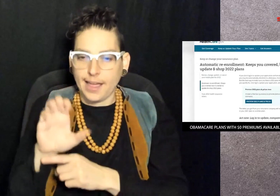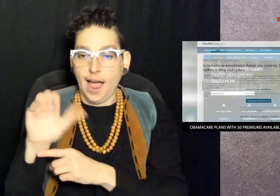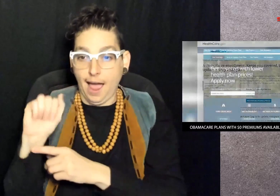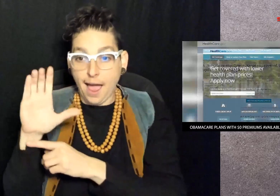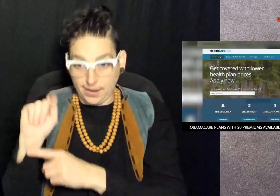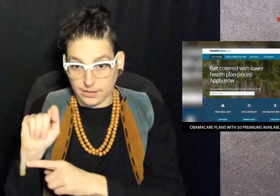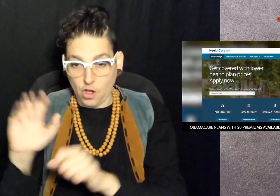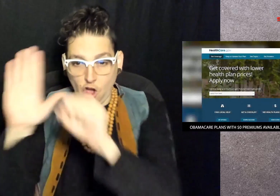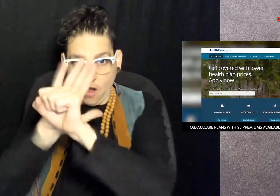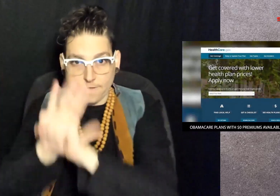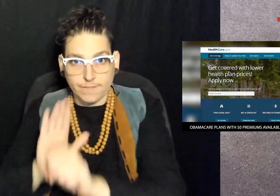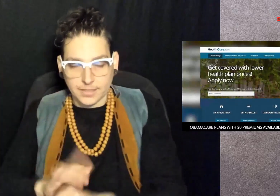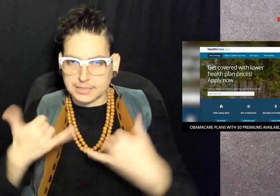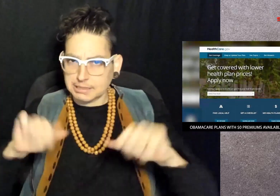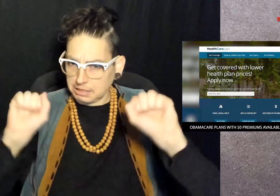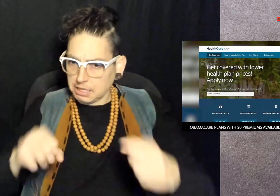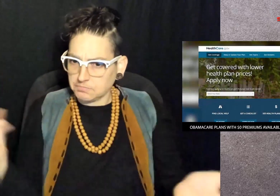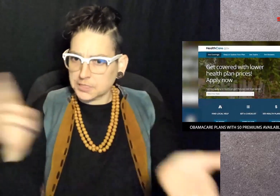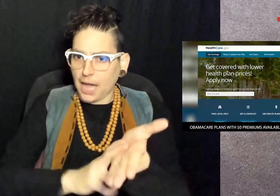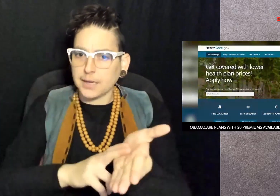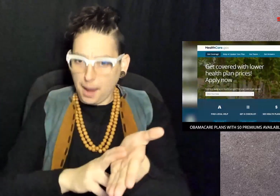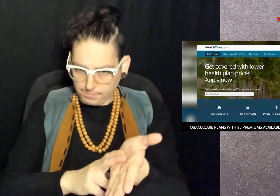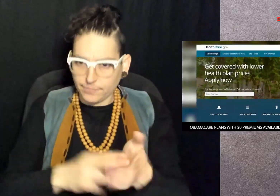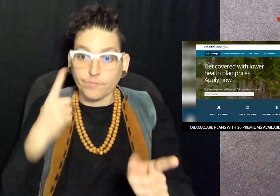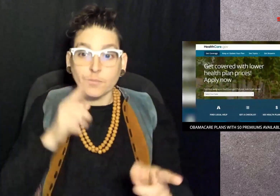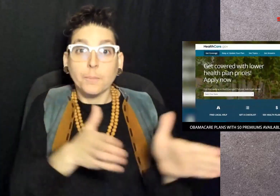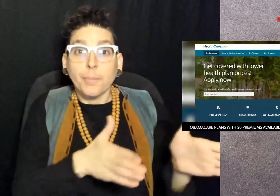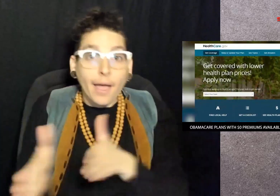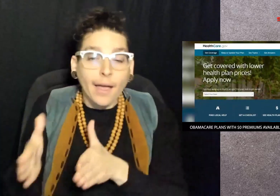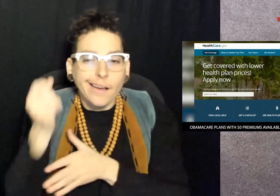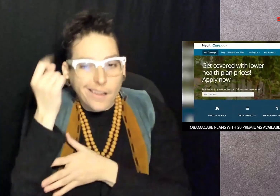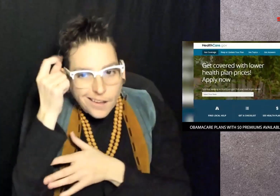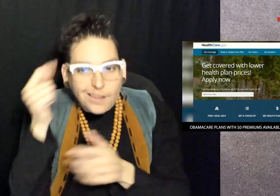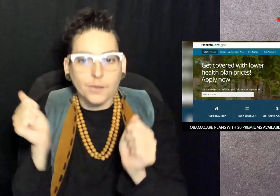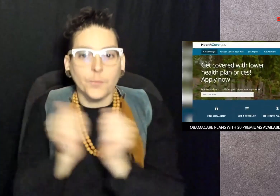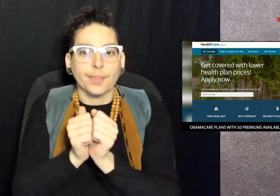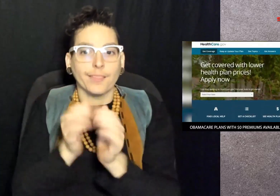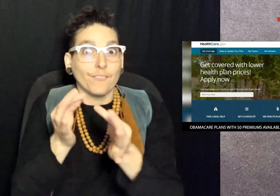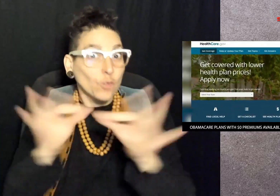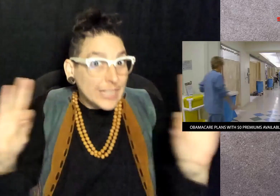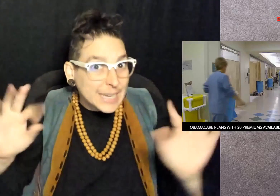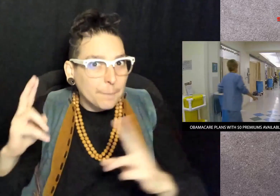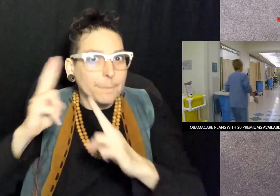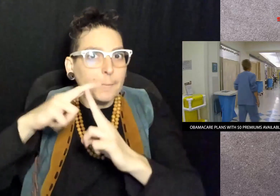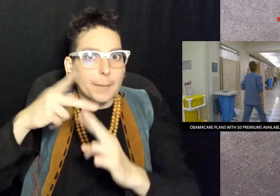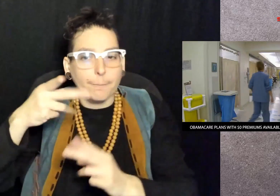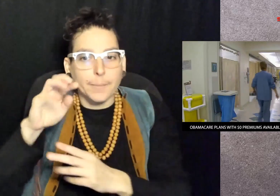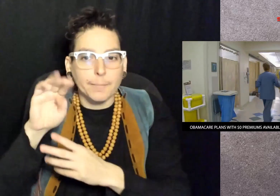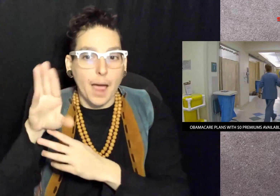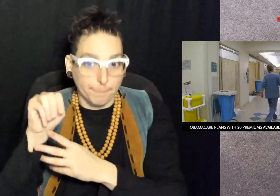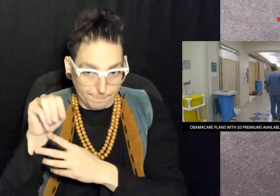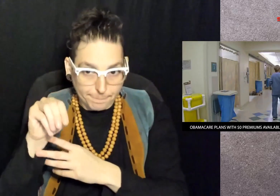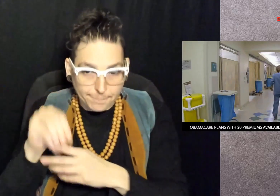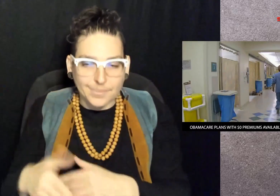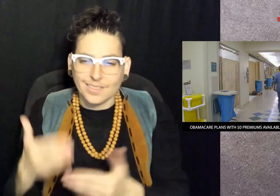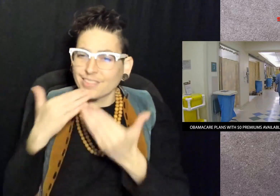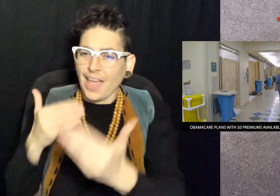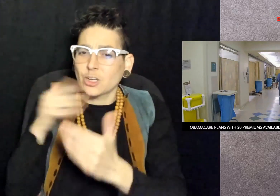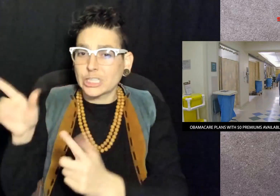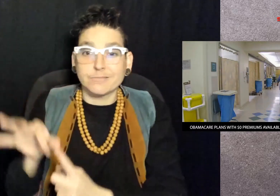for this year's affordable care act coverage can still sign up for plans with free premiums